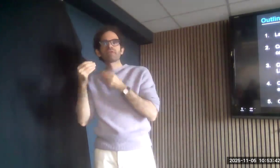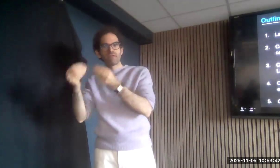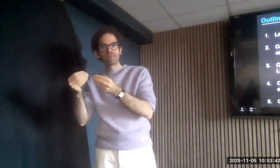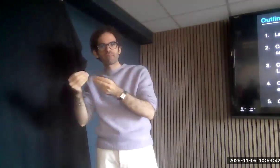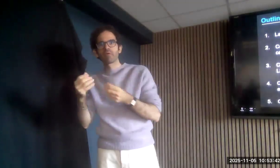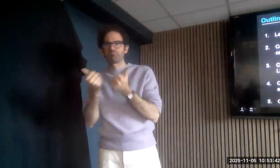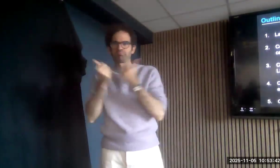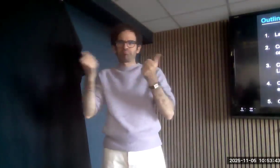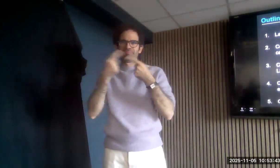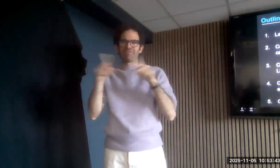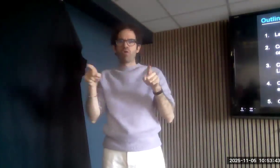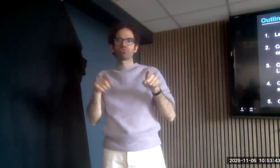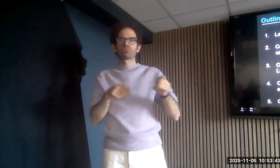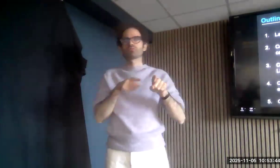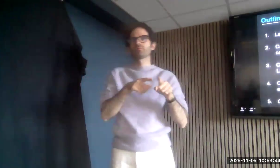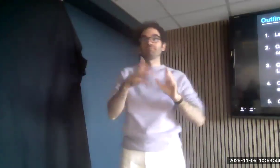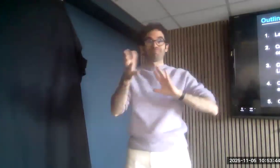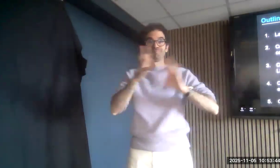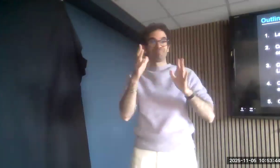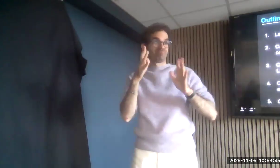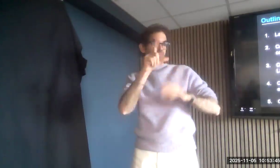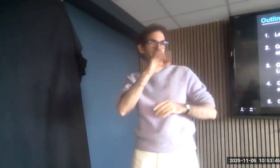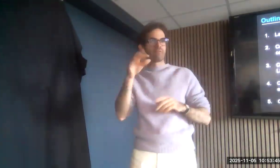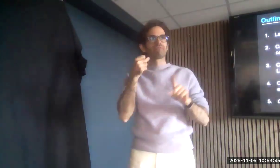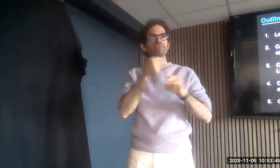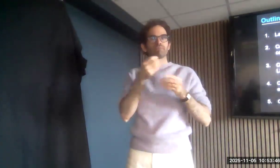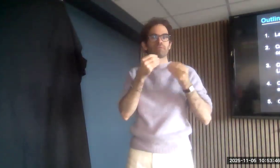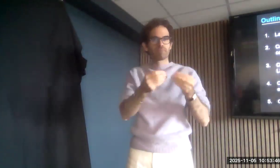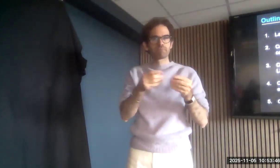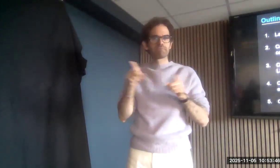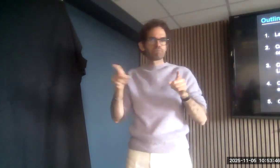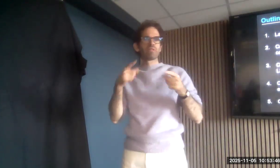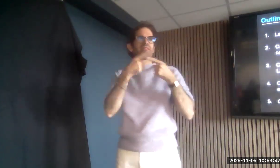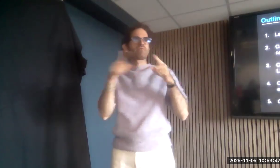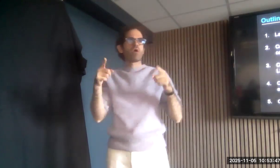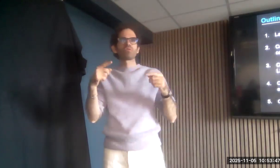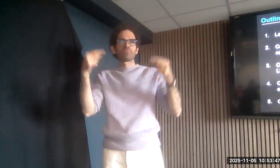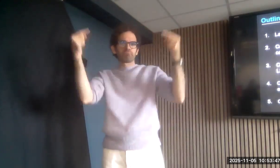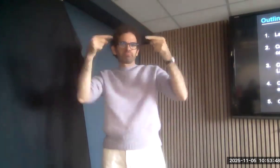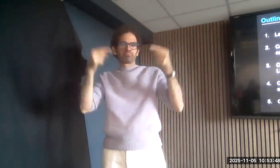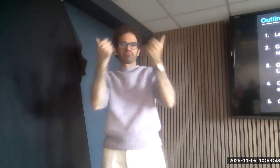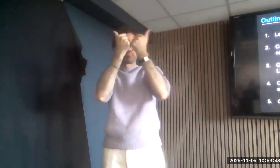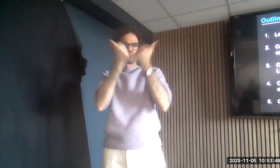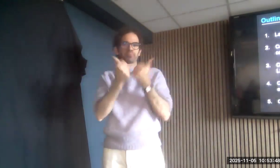Secondly, I'm going to be talking about contrast between LSF and French GIVE causatives.